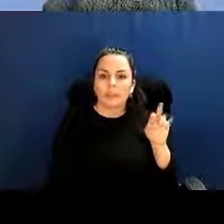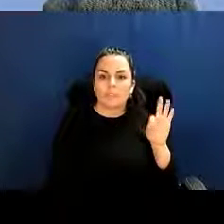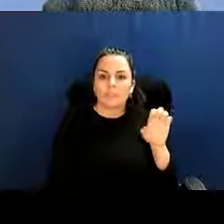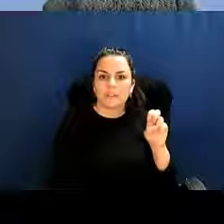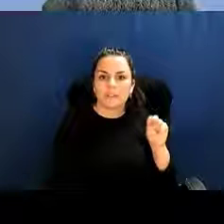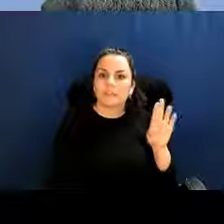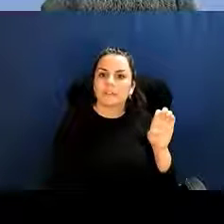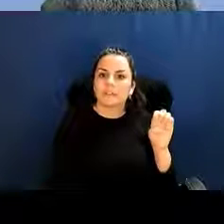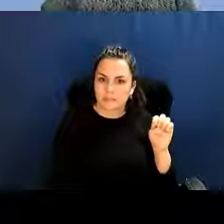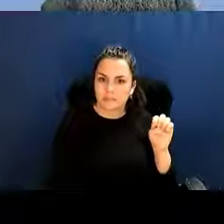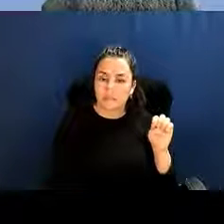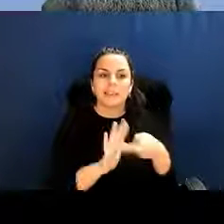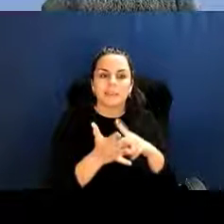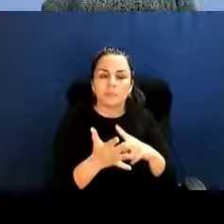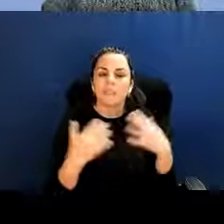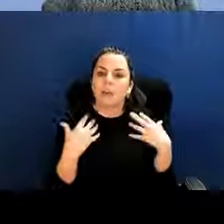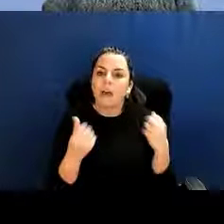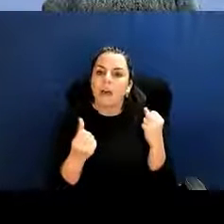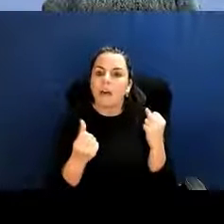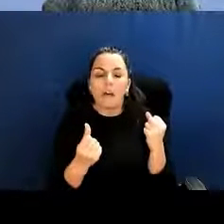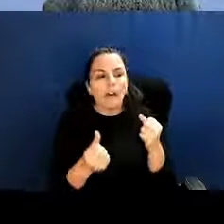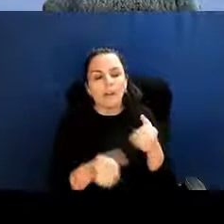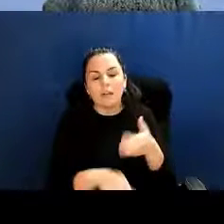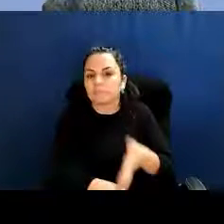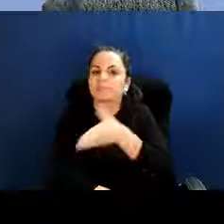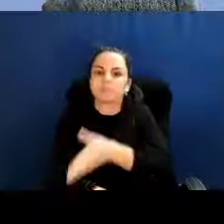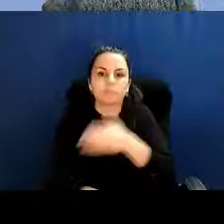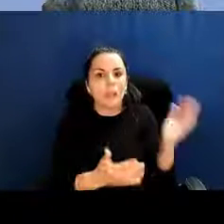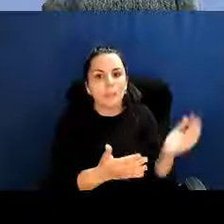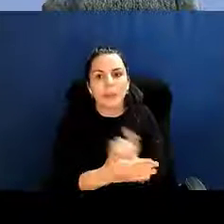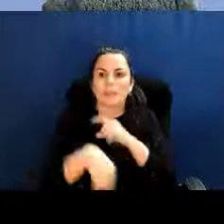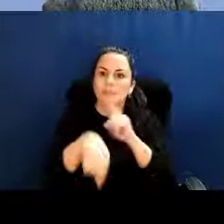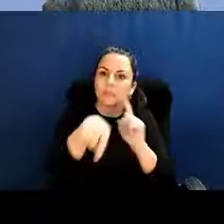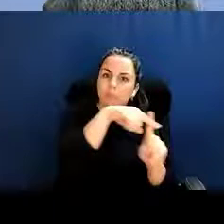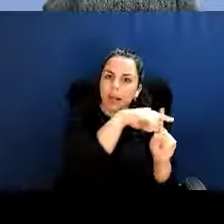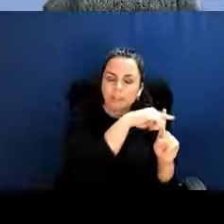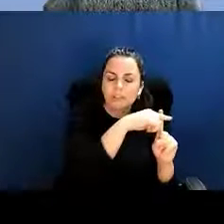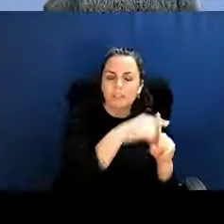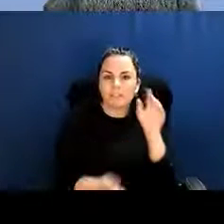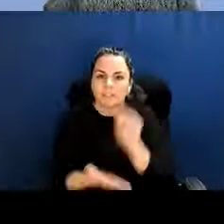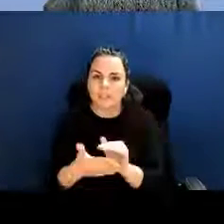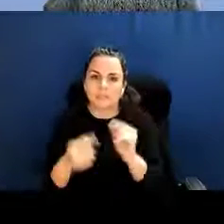That is maximizing the good and minimizing the harm. So we have in the regulations,